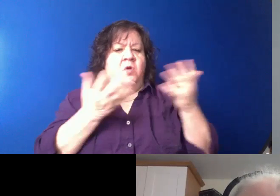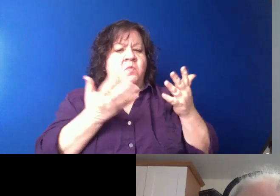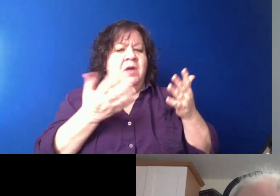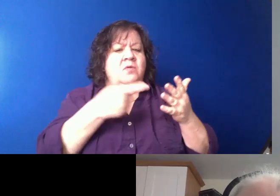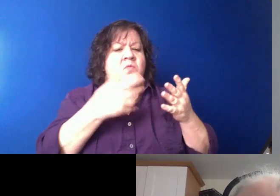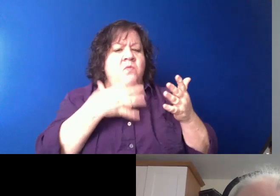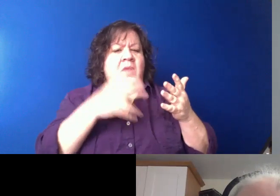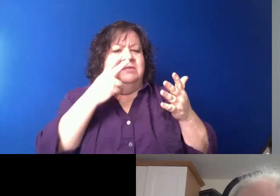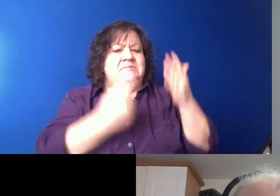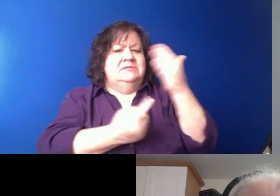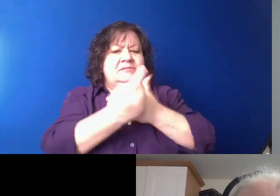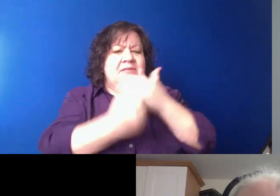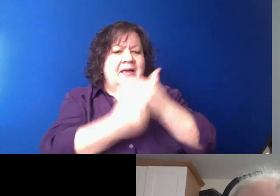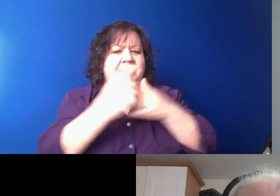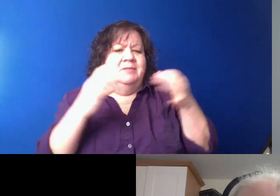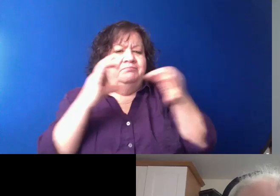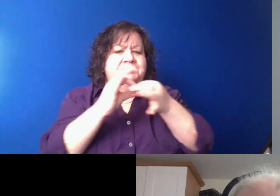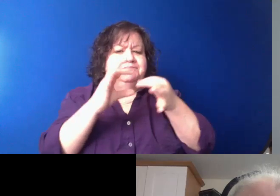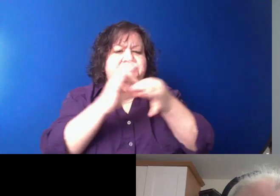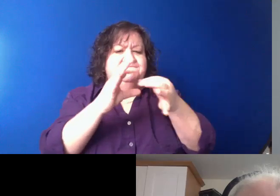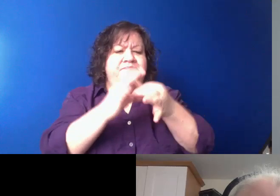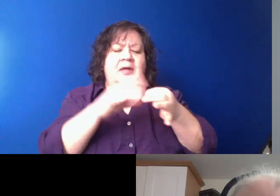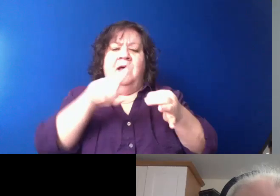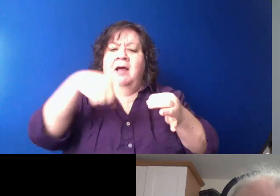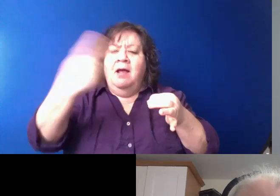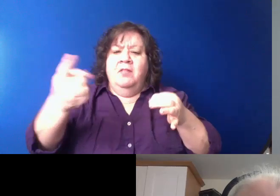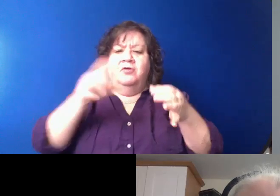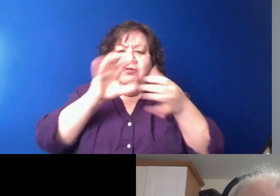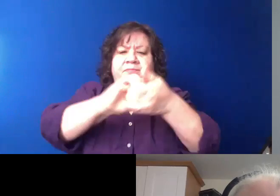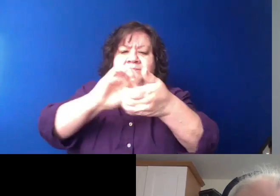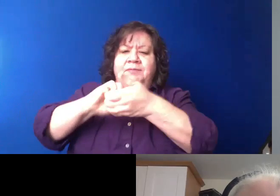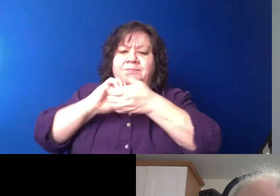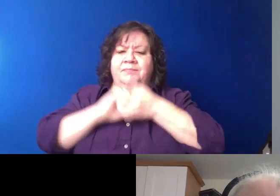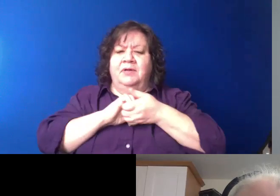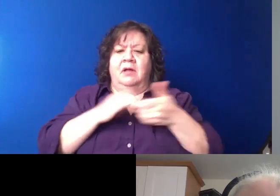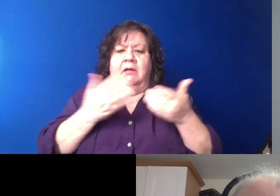we have severe society colleagues in this call what what they can do in terms of documenting